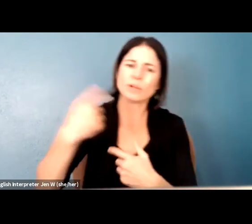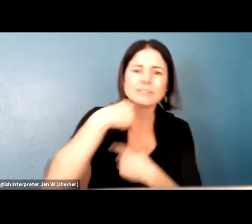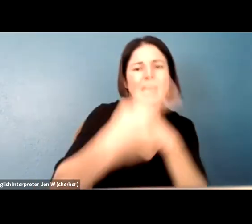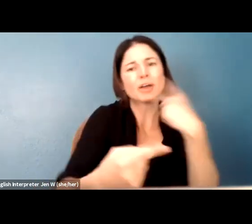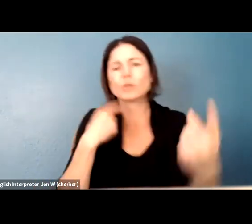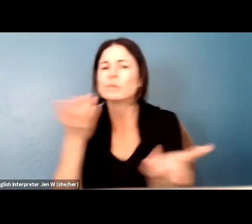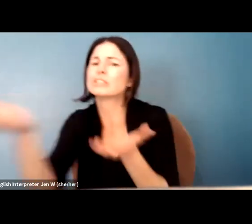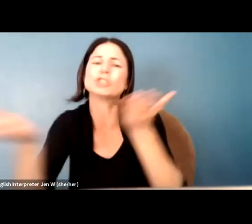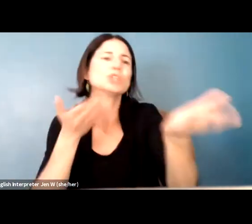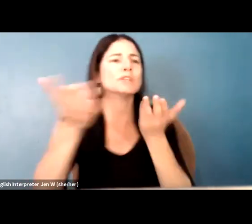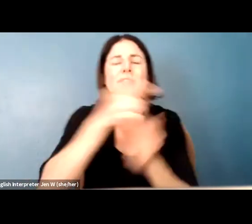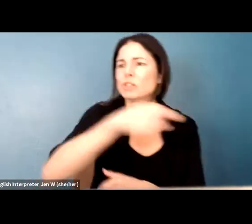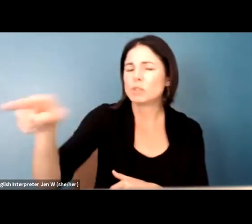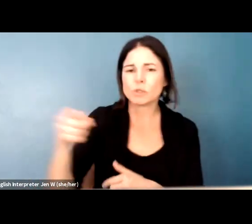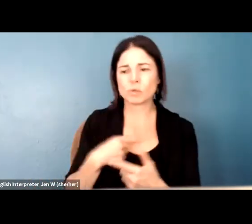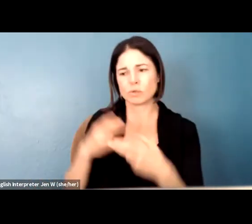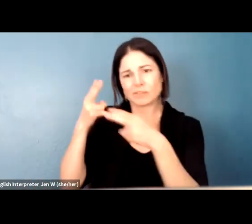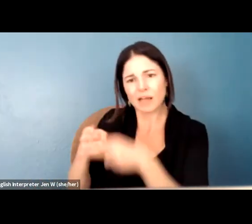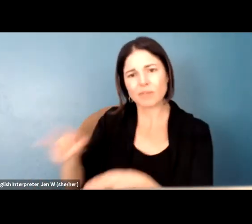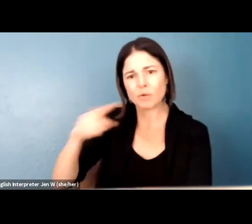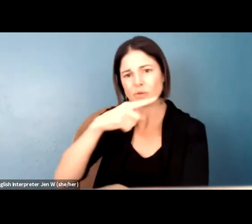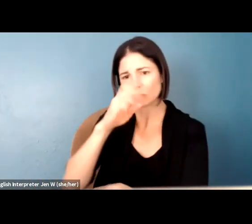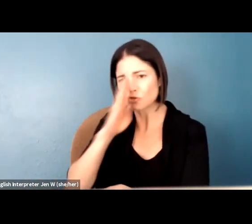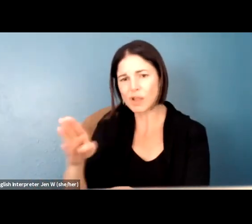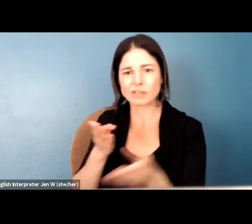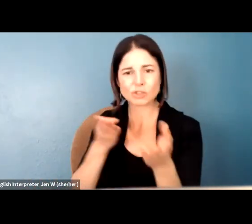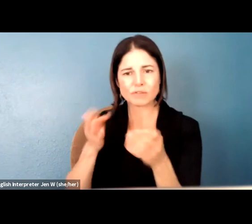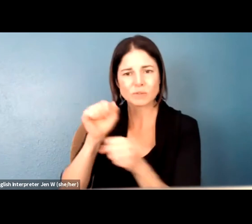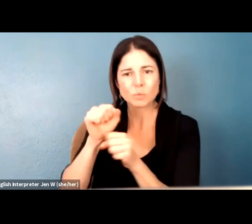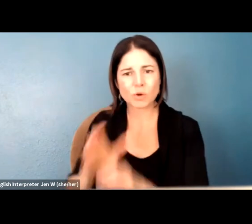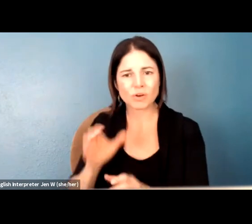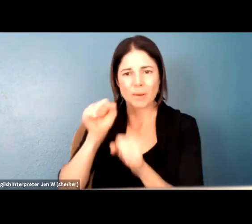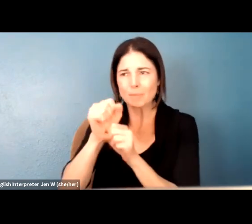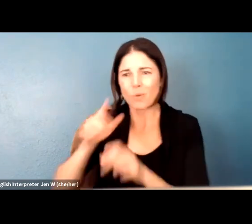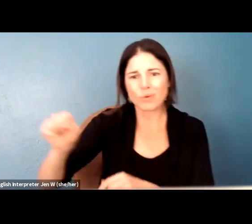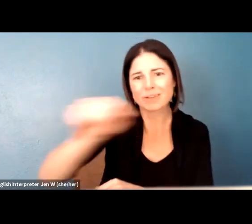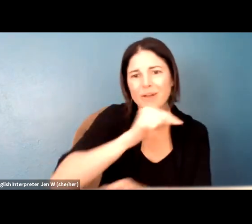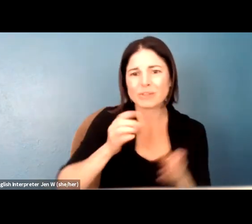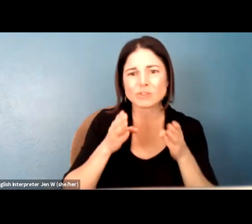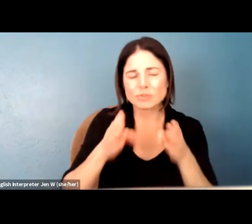someone else. cite direct service workers and Frontline boys in the streets who deserve to put their swords back in